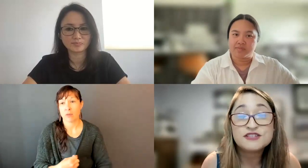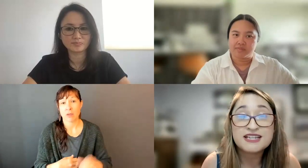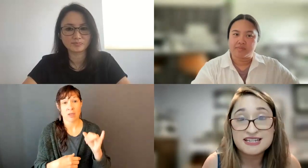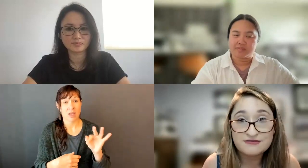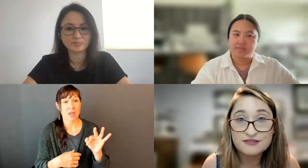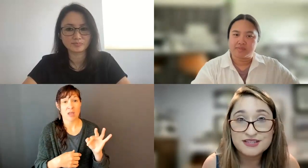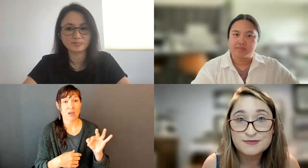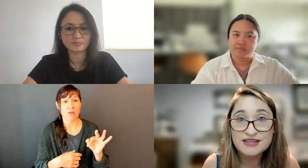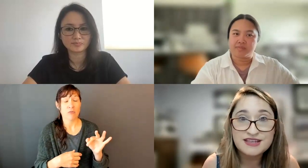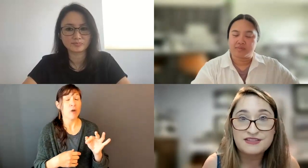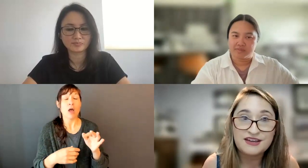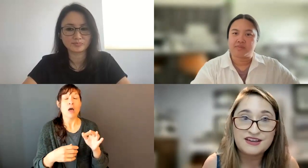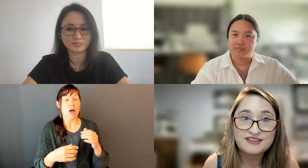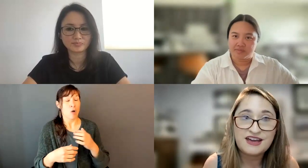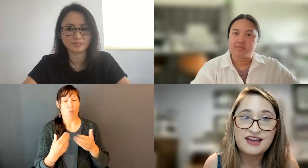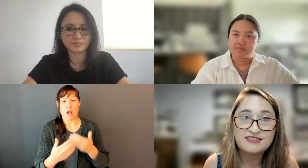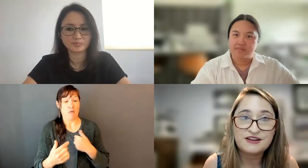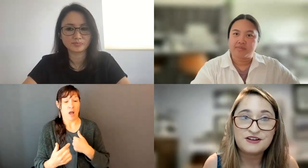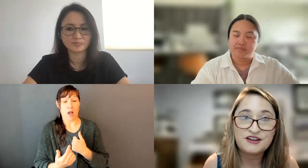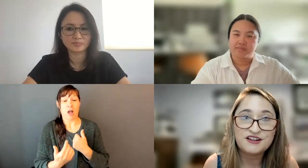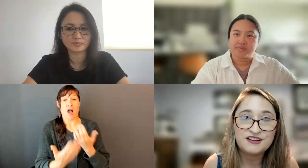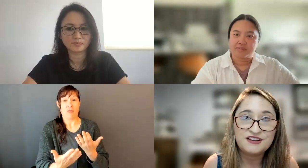fills a need, fills a space, I think that you're good.